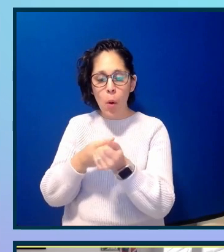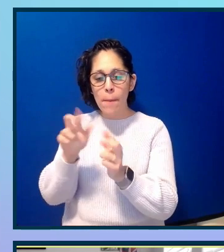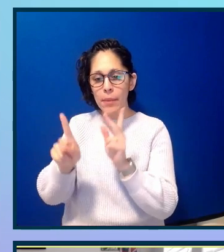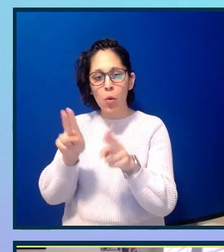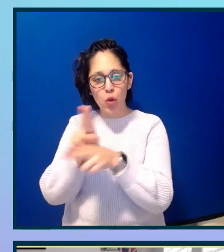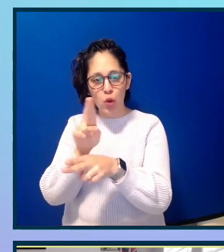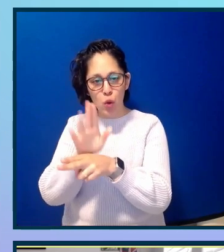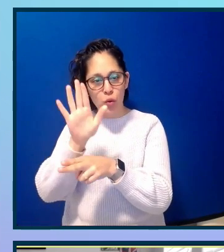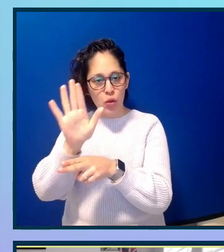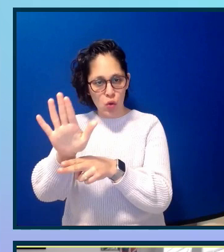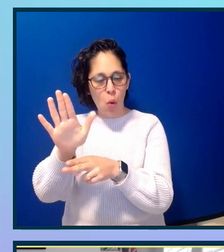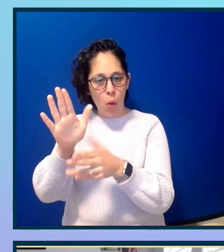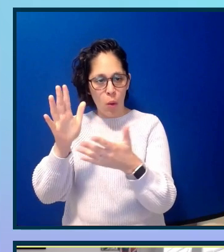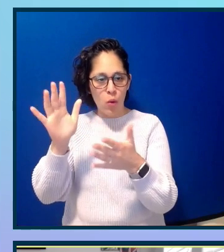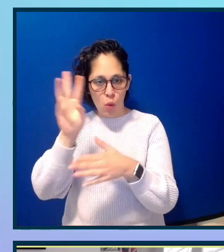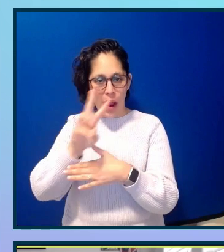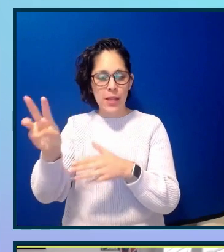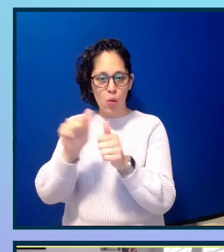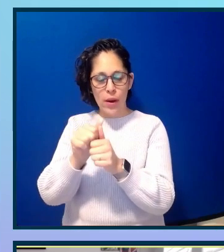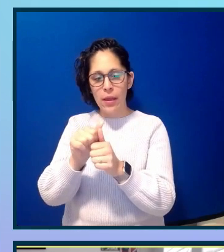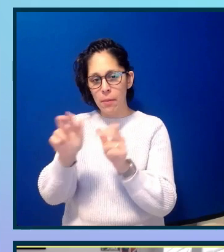And then we also have an entire section on user testing.